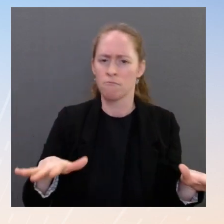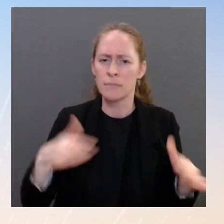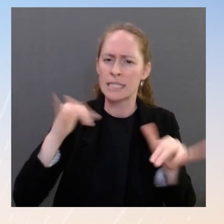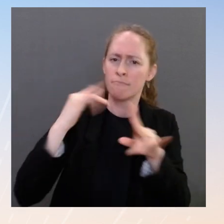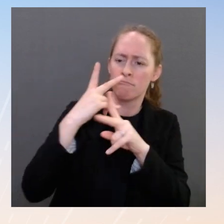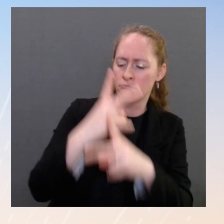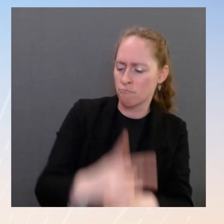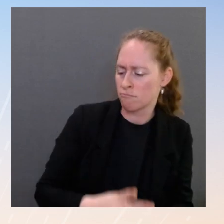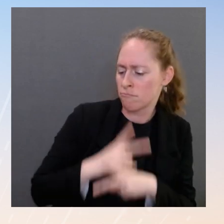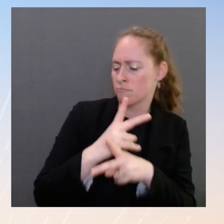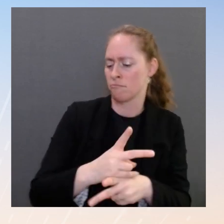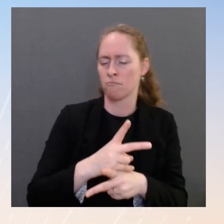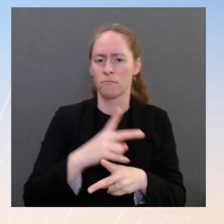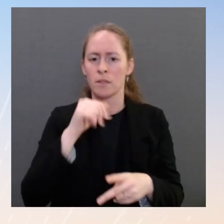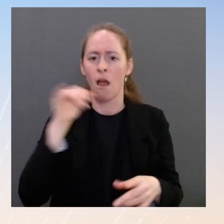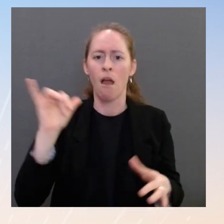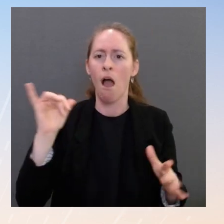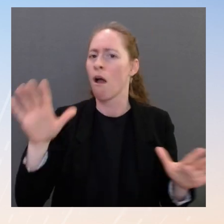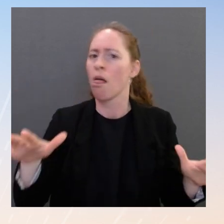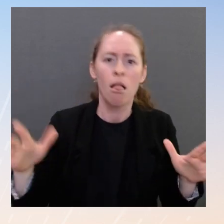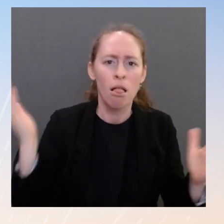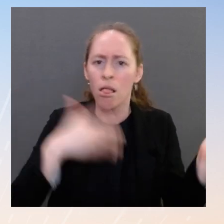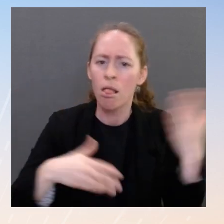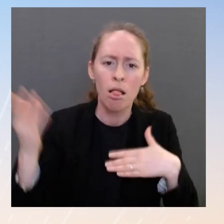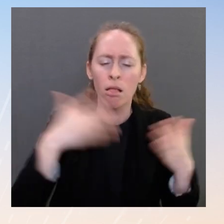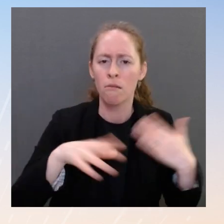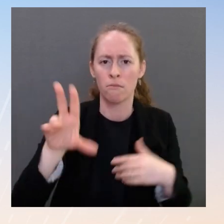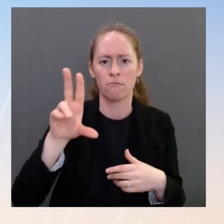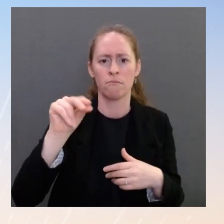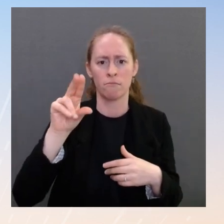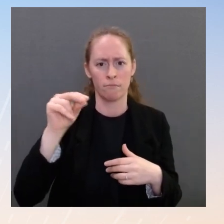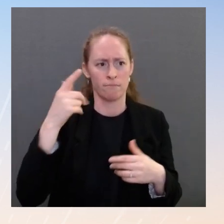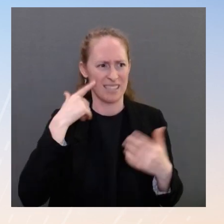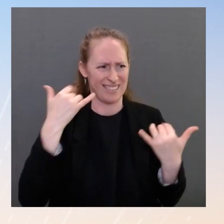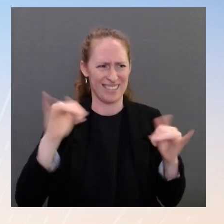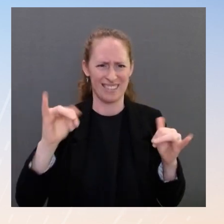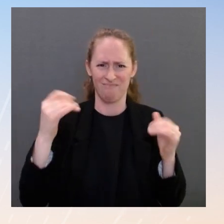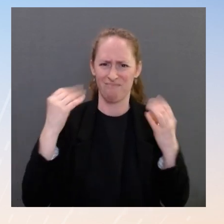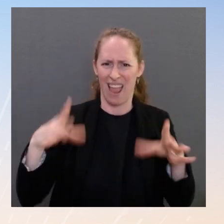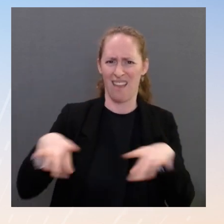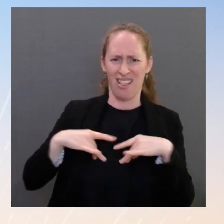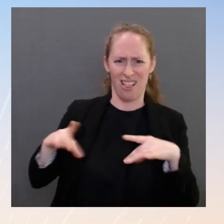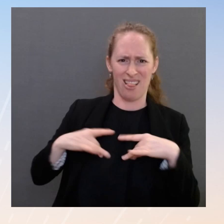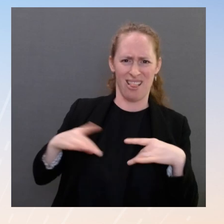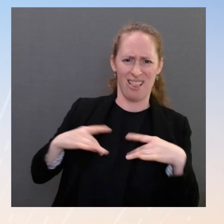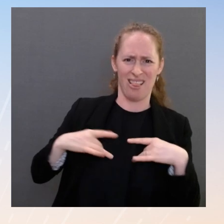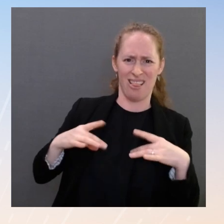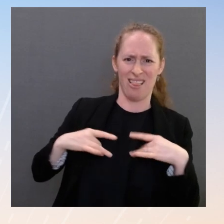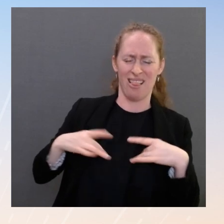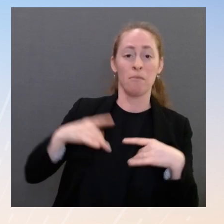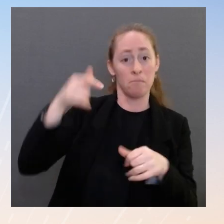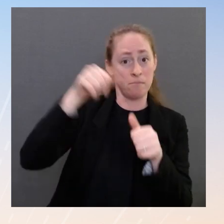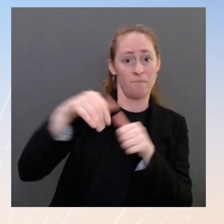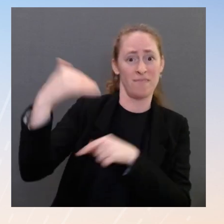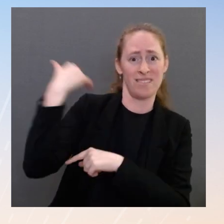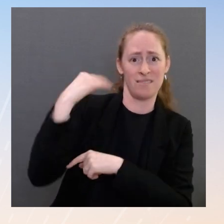far below the 900,000 cases a day we saw during the Omicron surge. Even as we've seen upticks, hospitalizations are about --